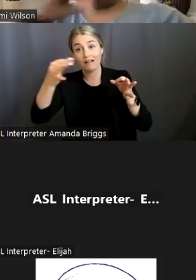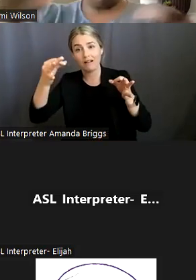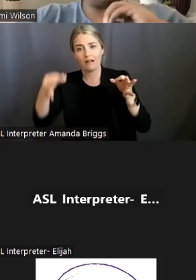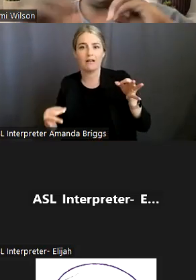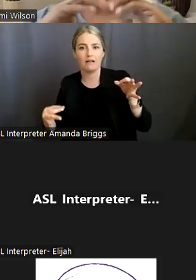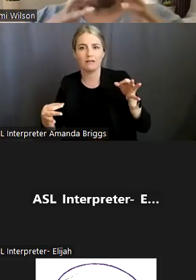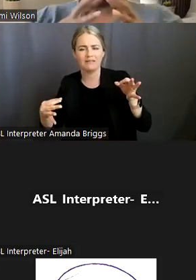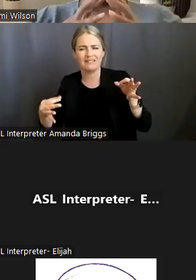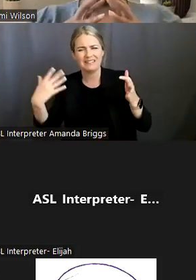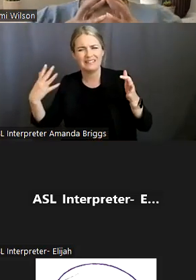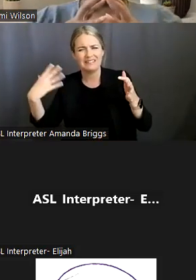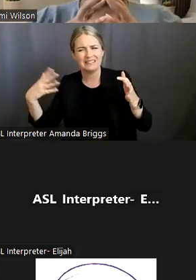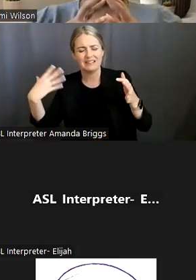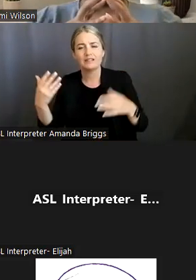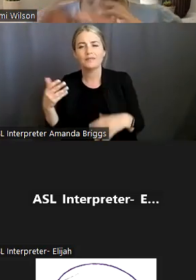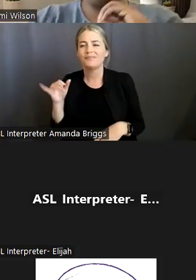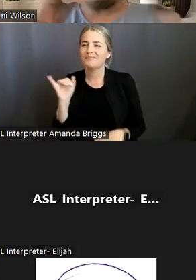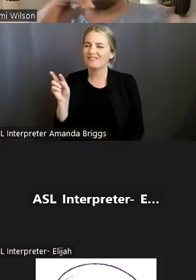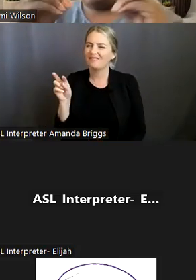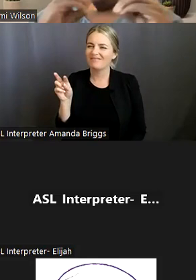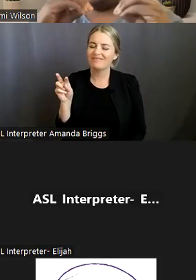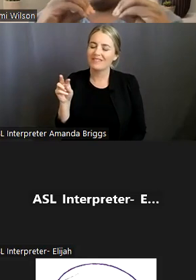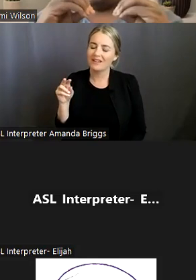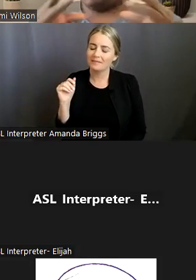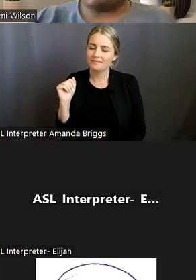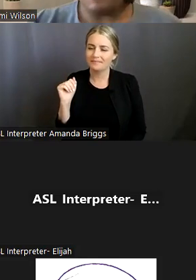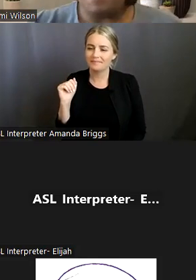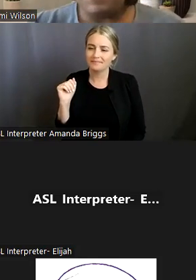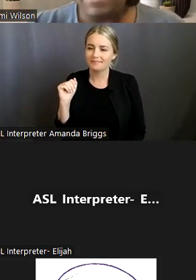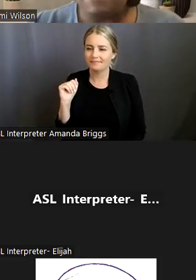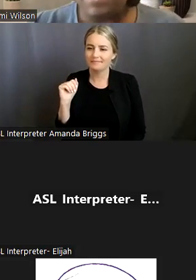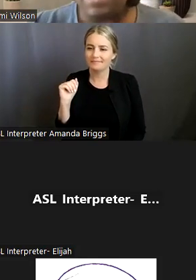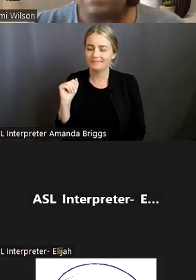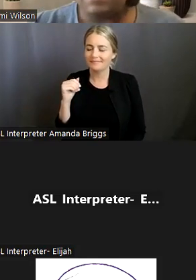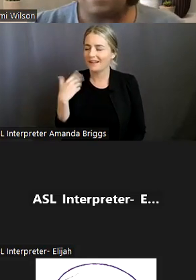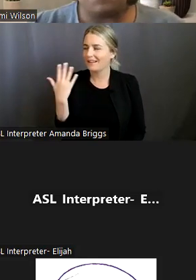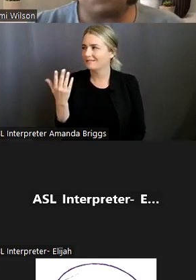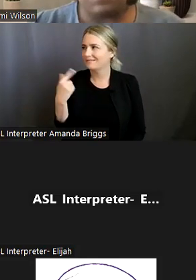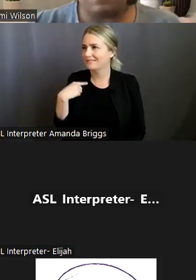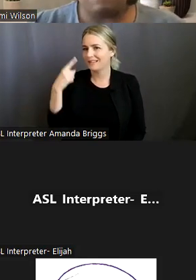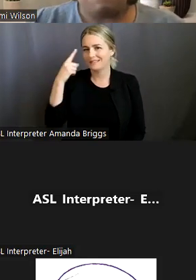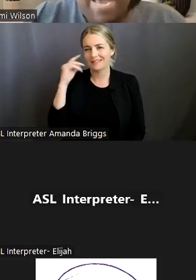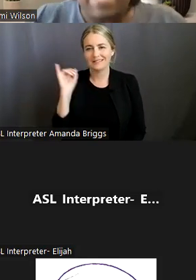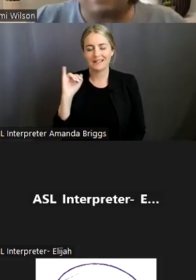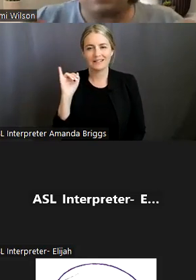it's very - I always think of it as fast or speed.